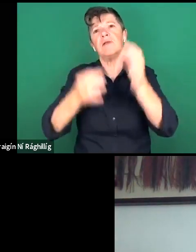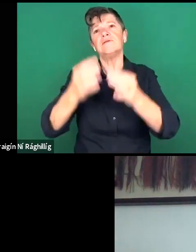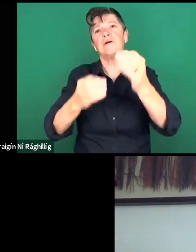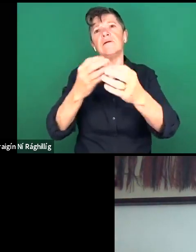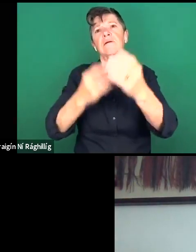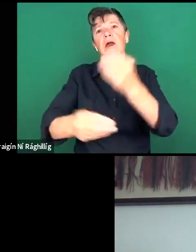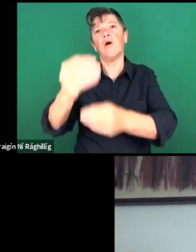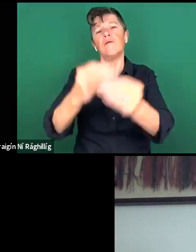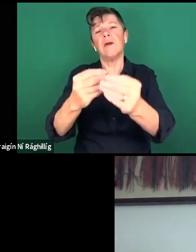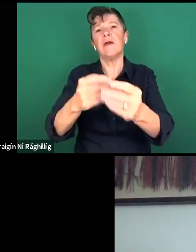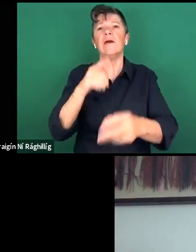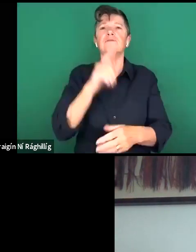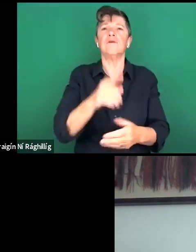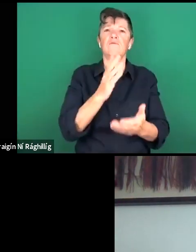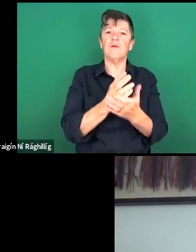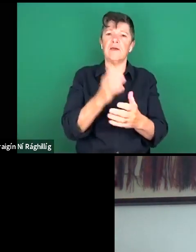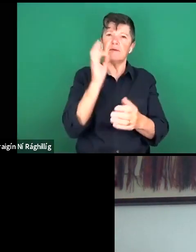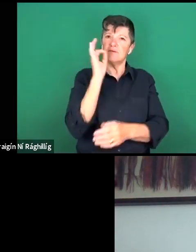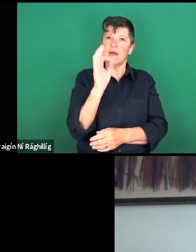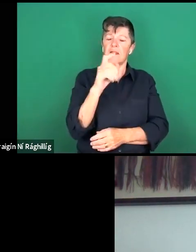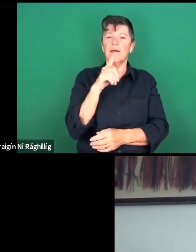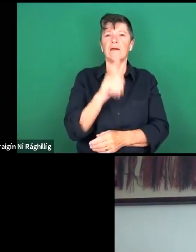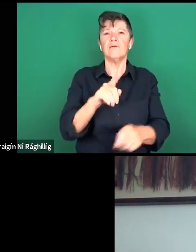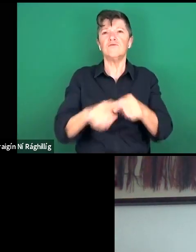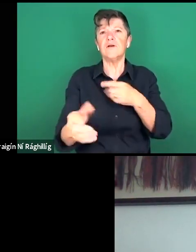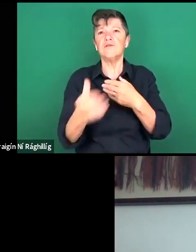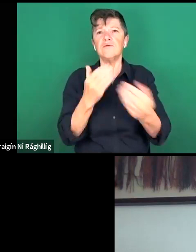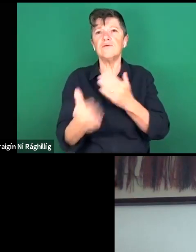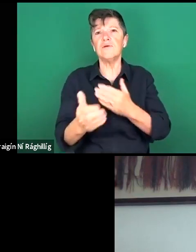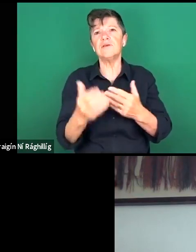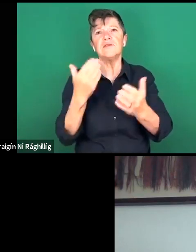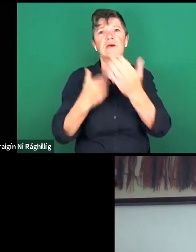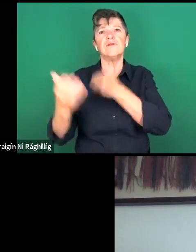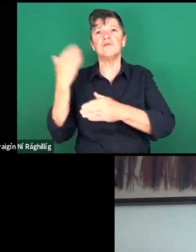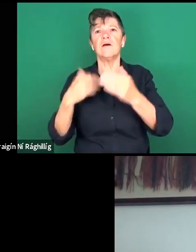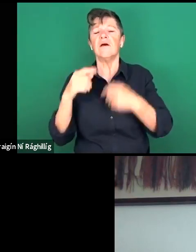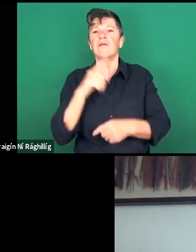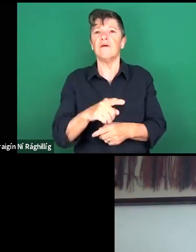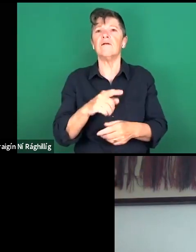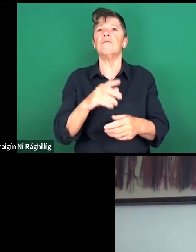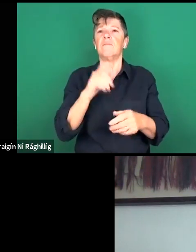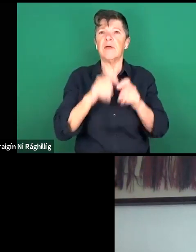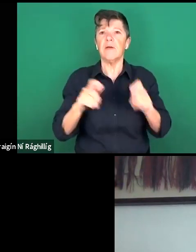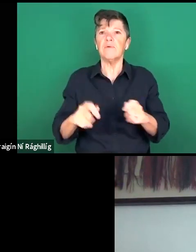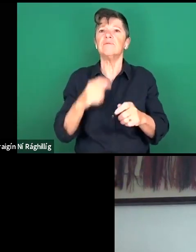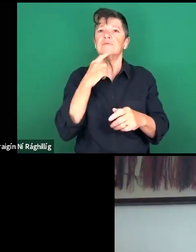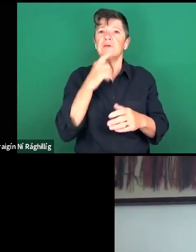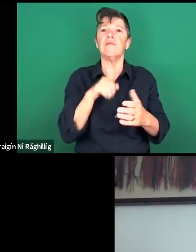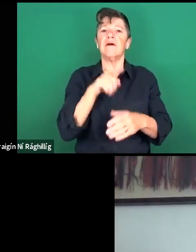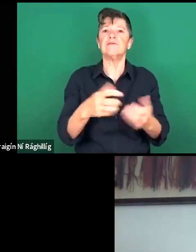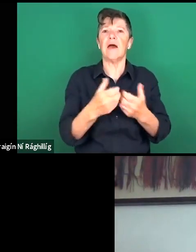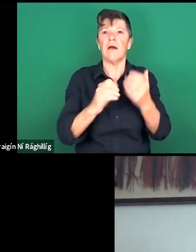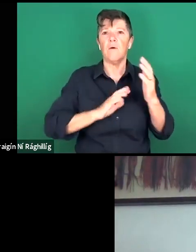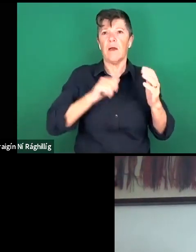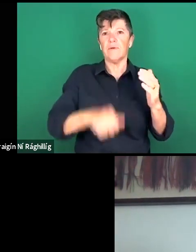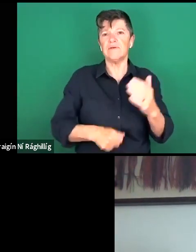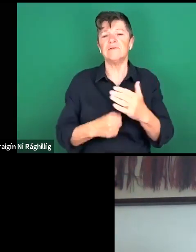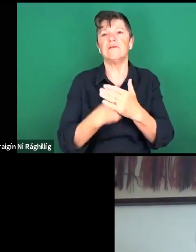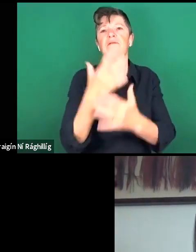sort of arguments around reparations has drawn inspiration from the carry con movement the